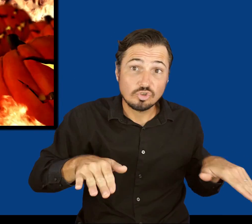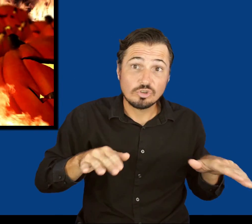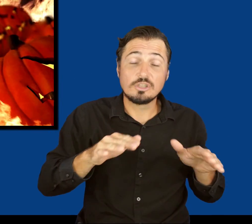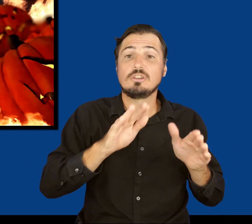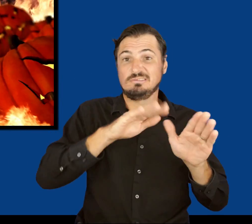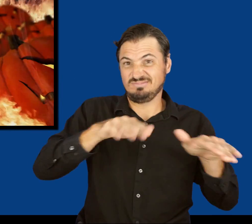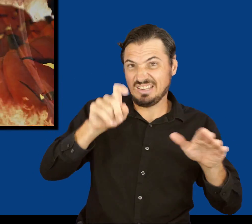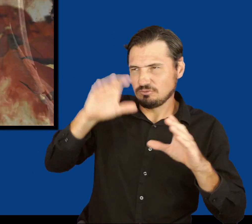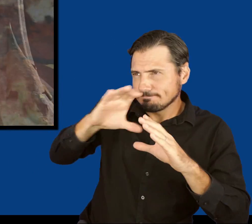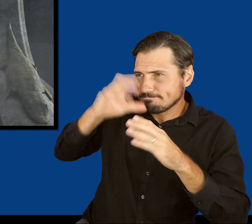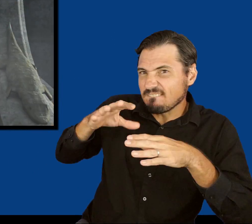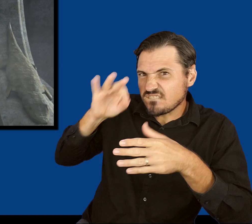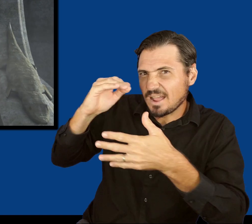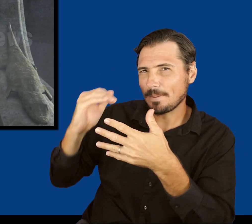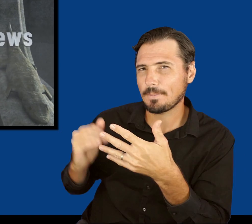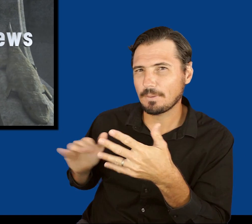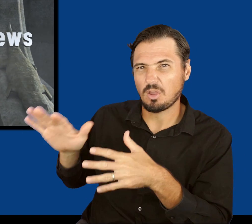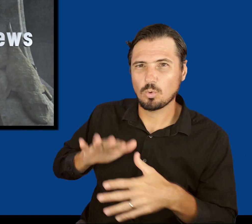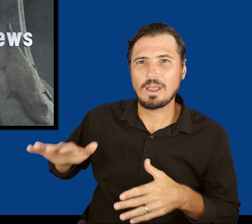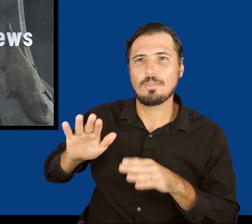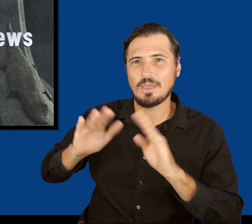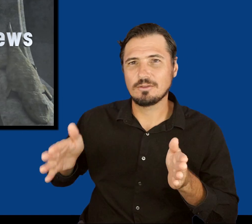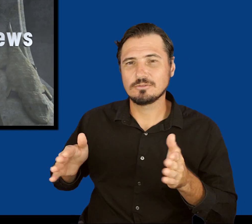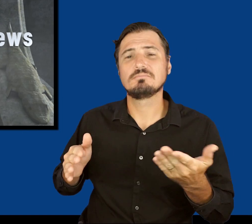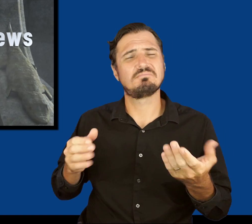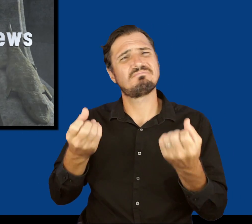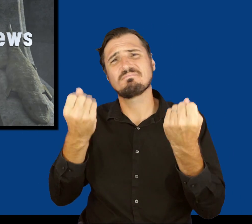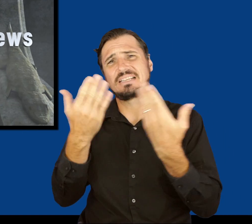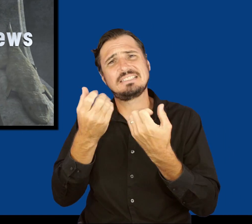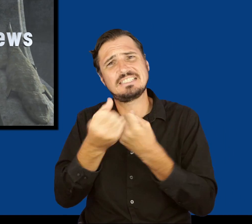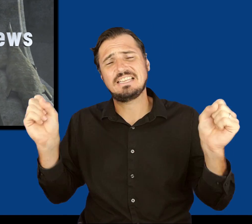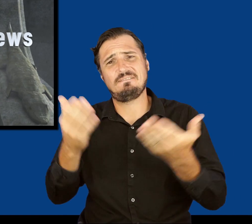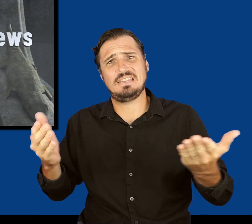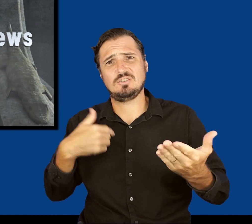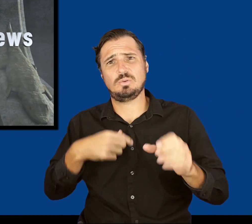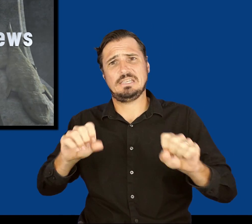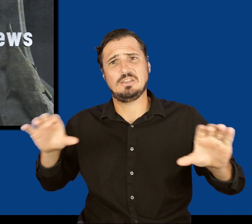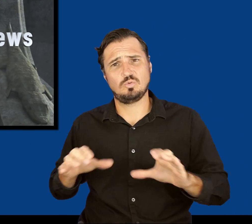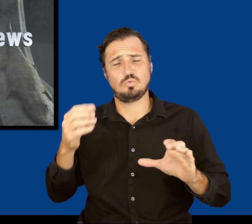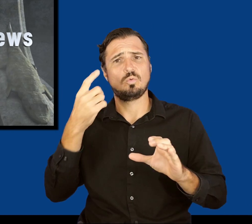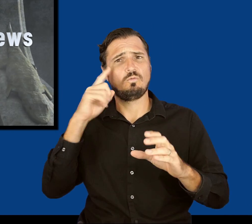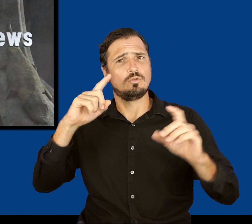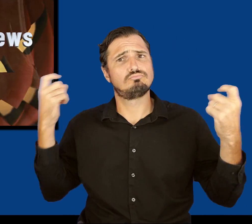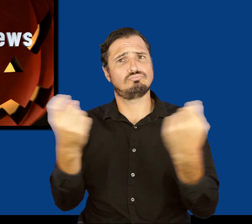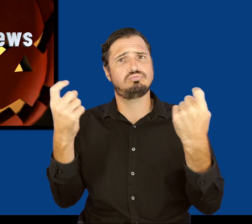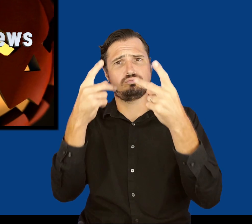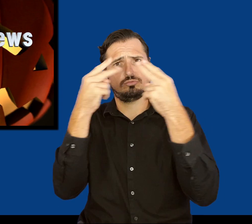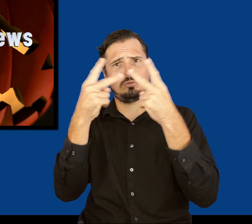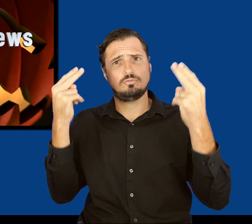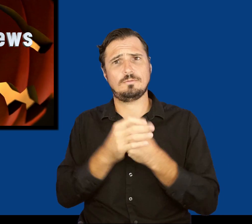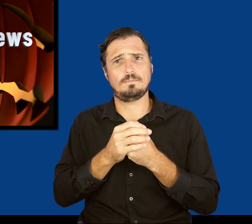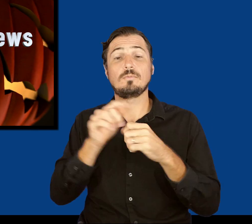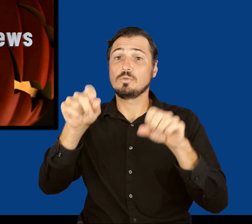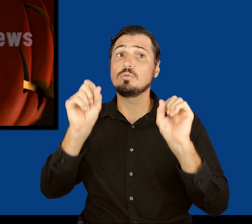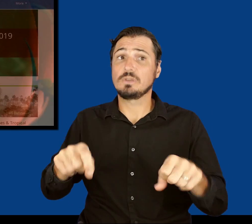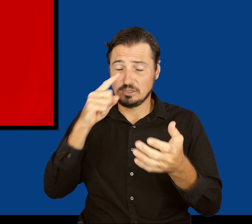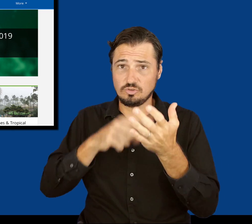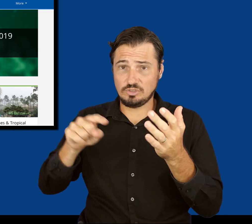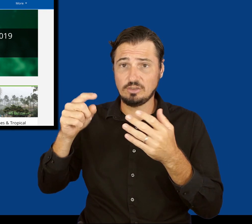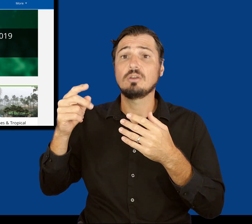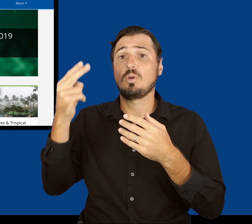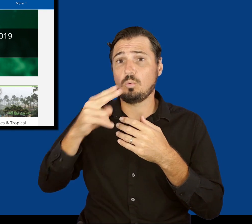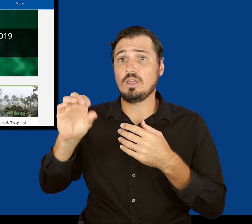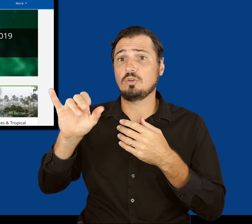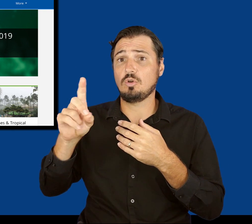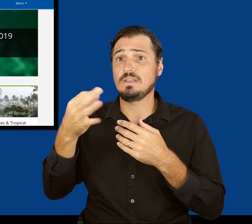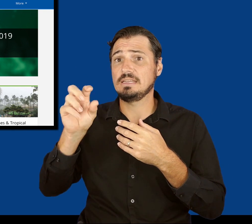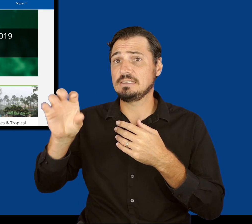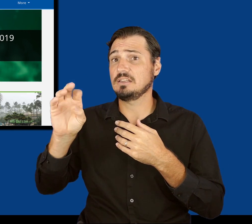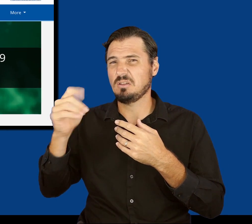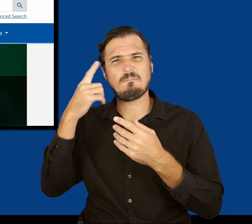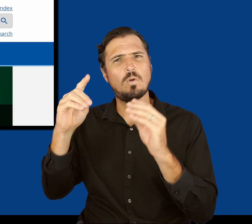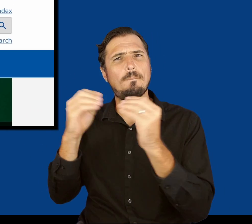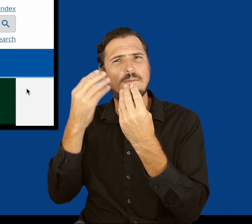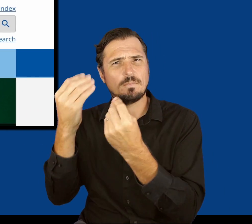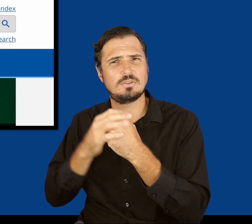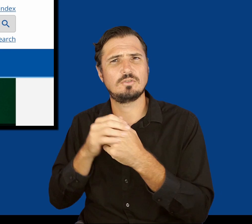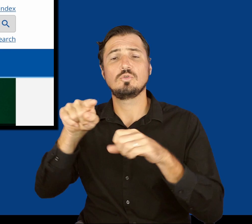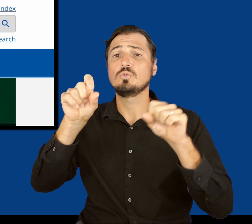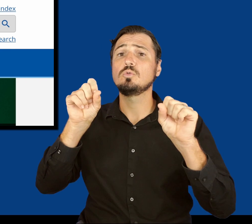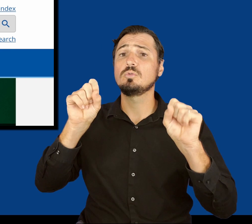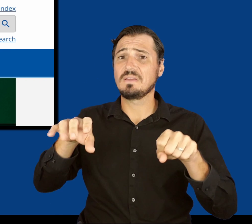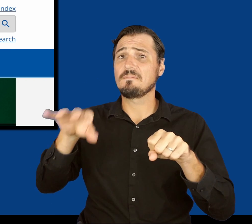You can see the Department of Health’s news release and links on Halloween at hawaiicovid19.com/news. You can find national recommendations if you search for holiday celebrations at cdc.gov